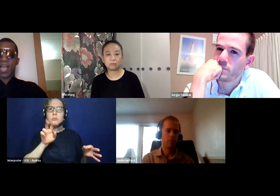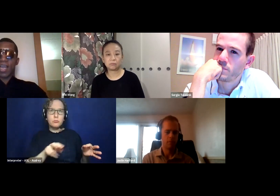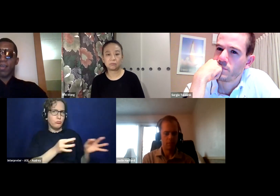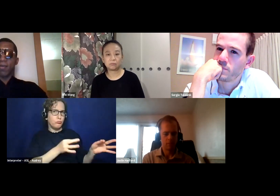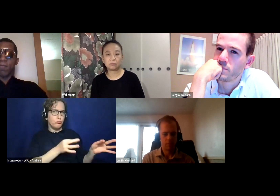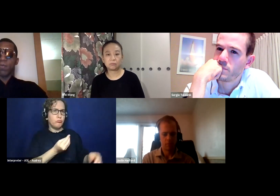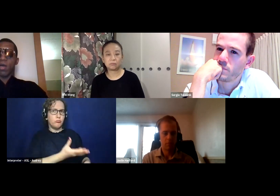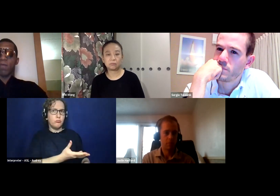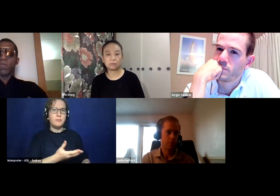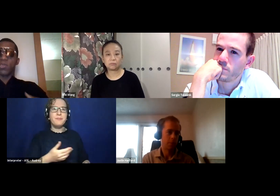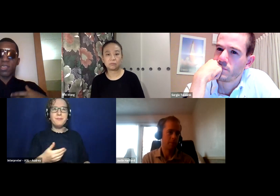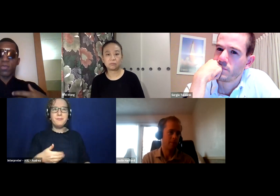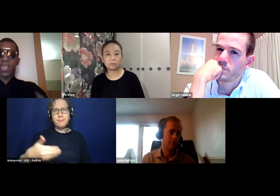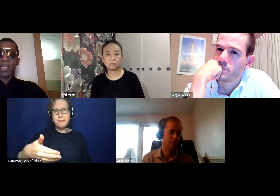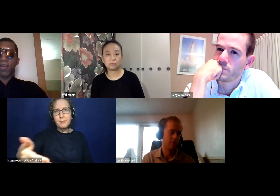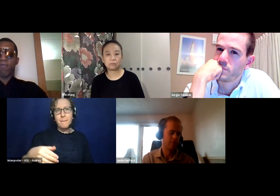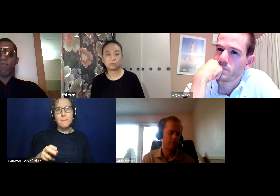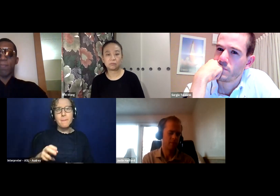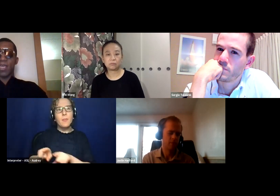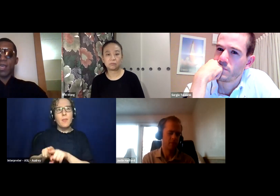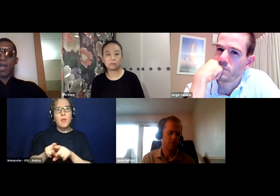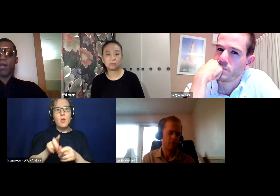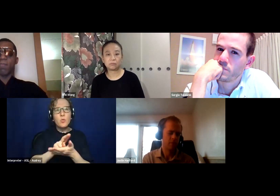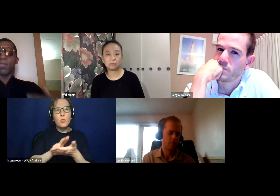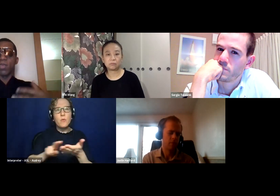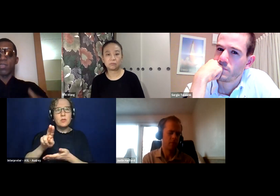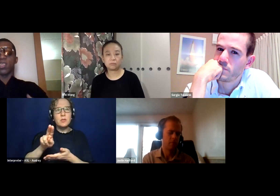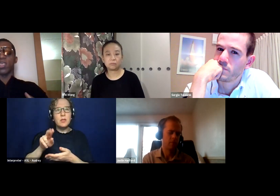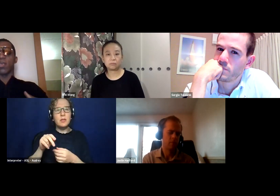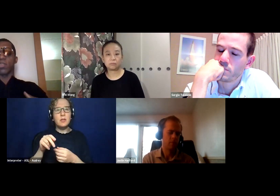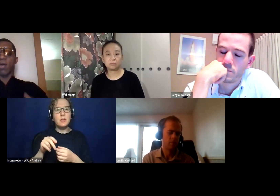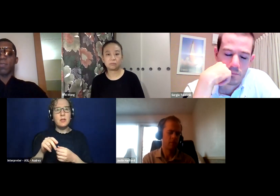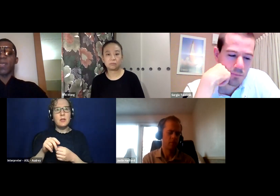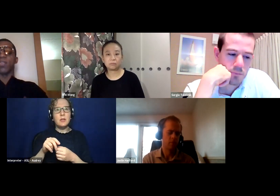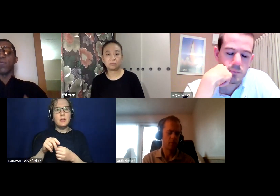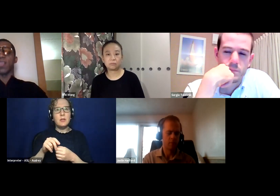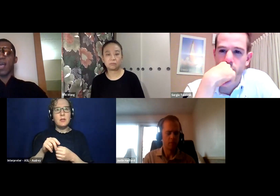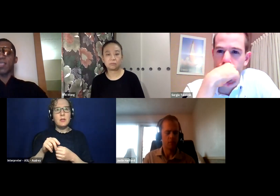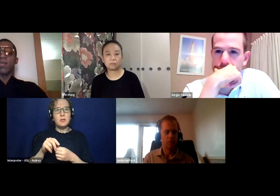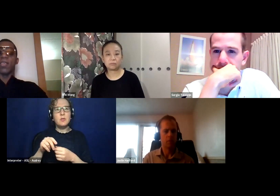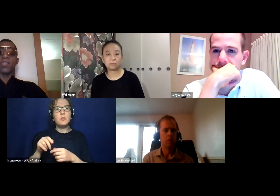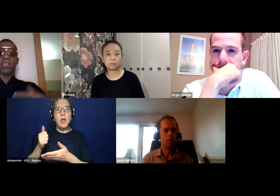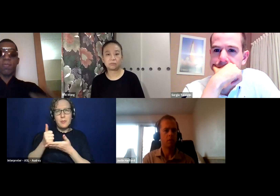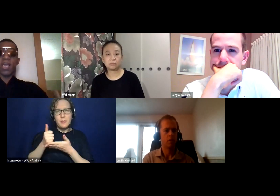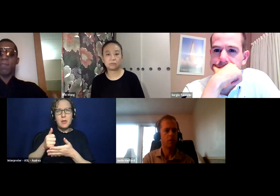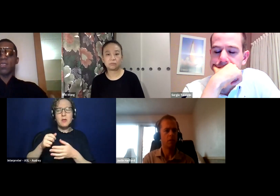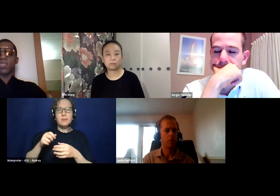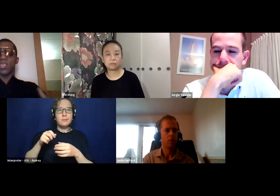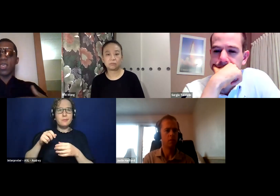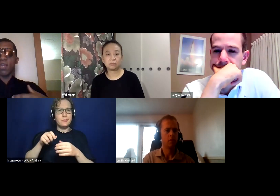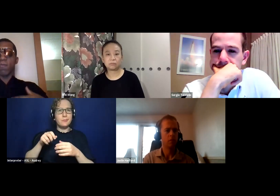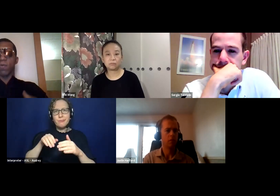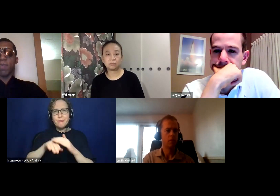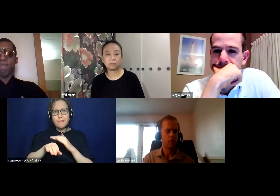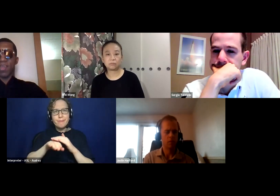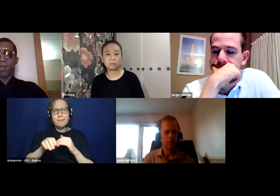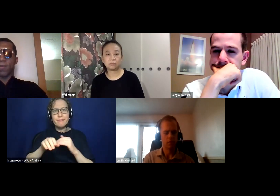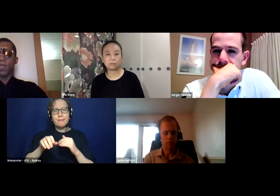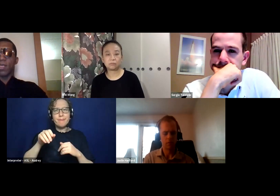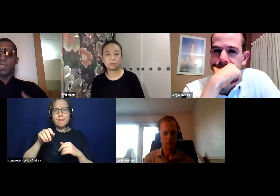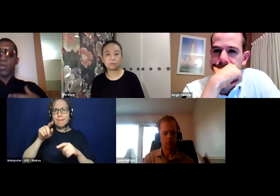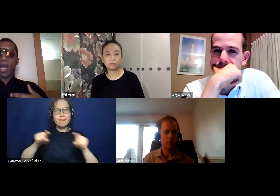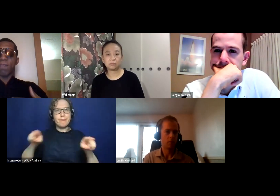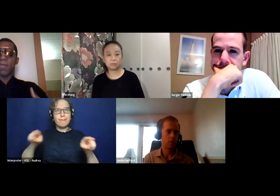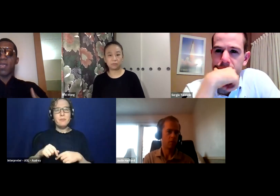that was so technical for me, also she helps me in doing that and sometimes she would be available to